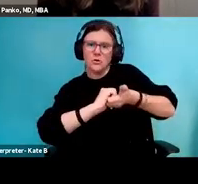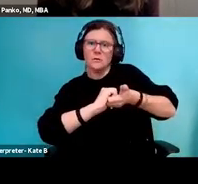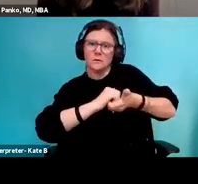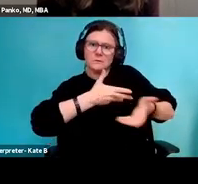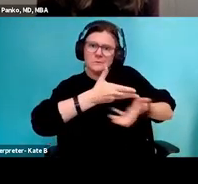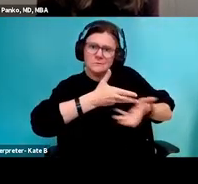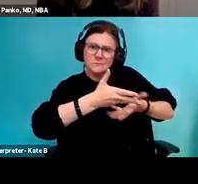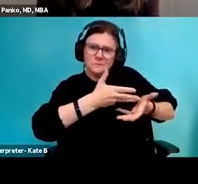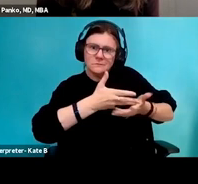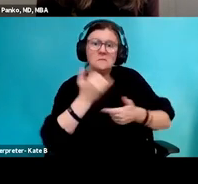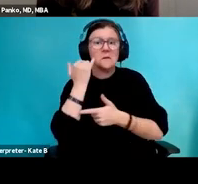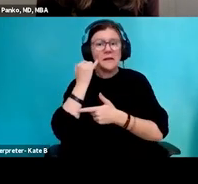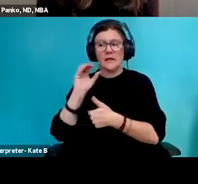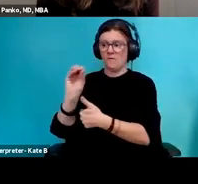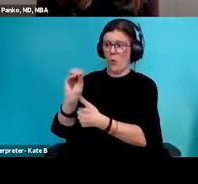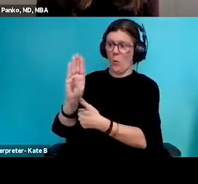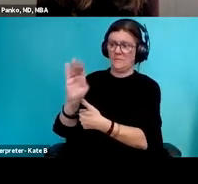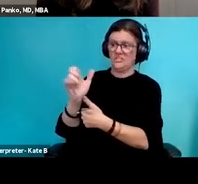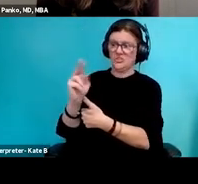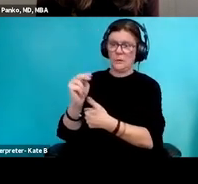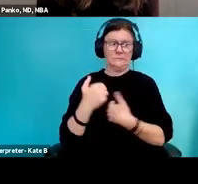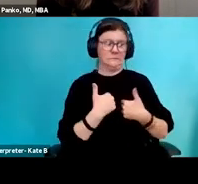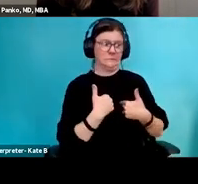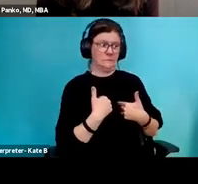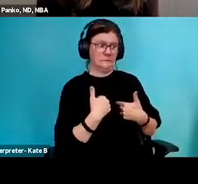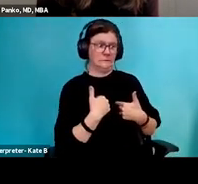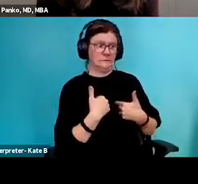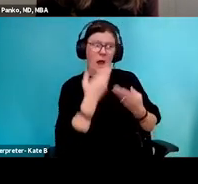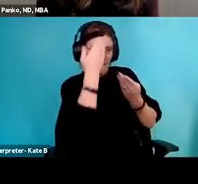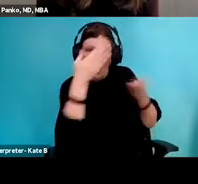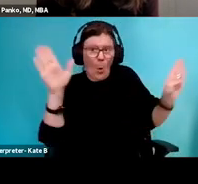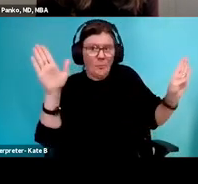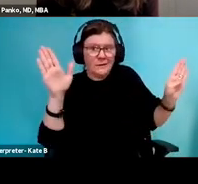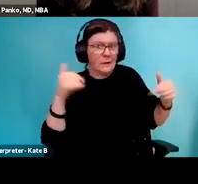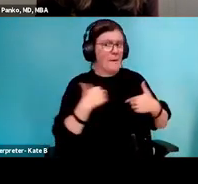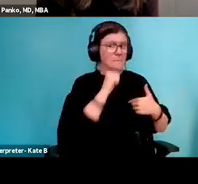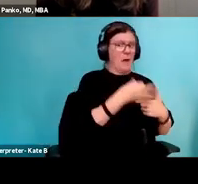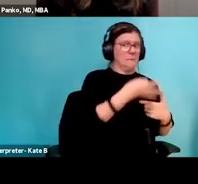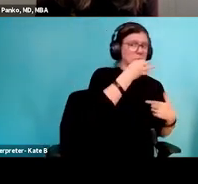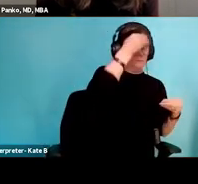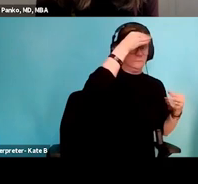if you had an OB/GYN who did not know a lot but they were very open and wanted to learn,